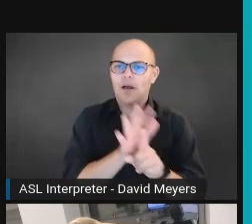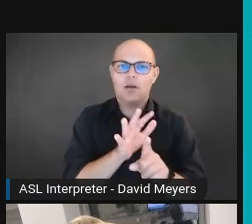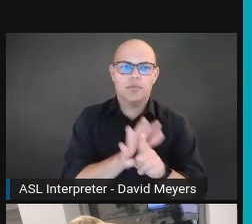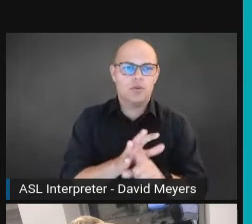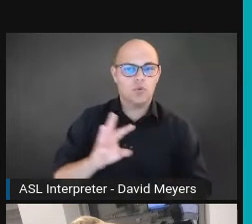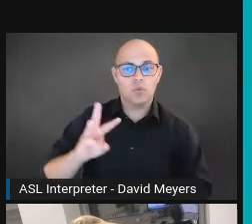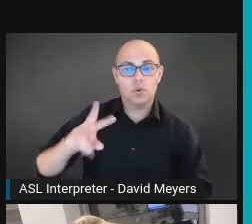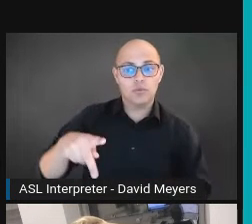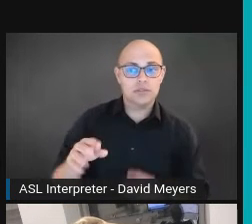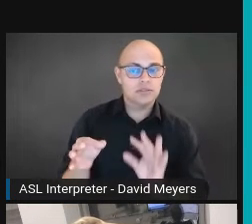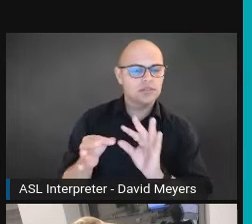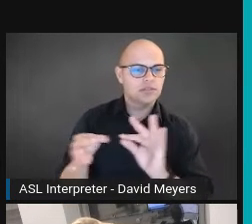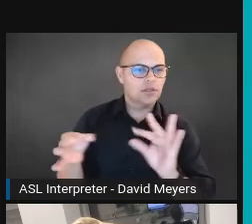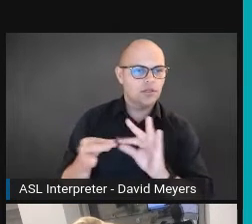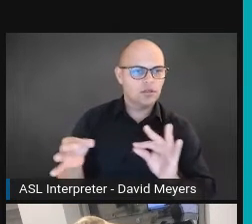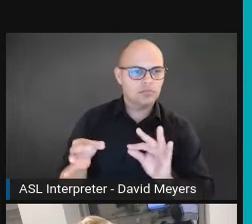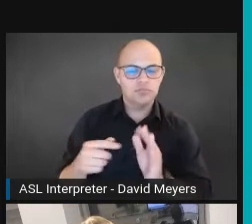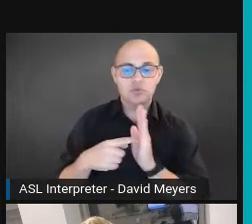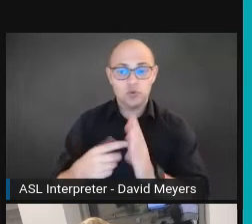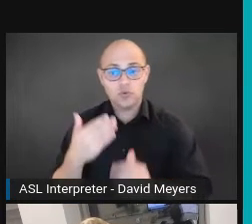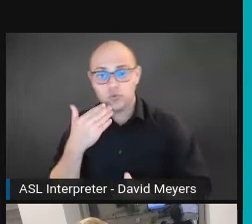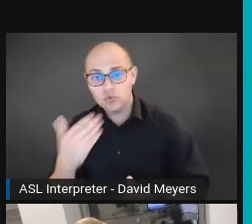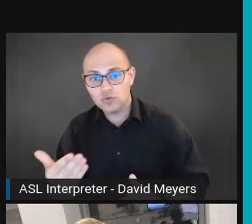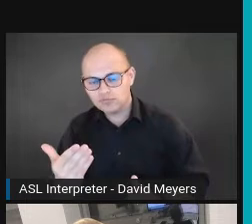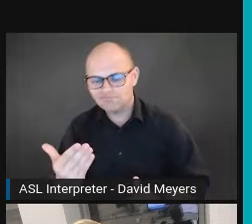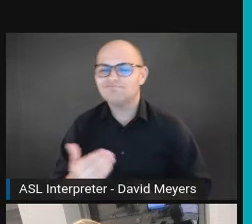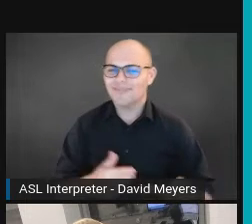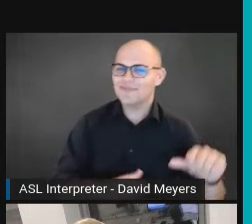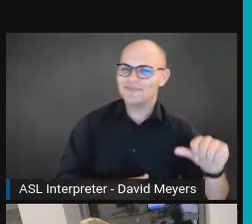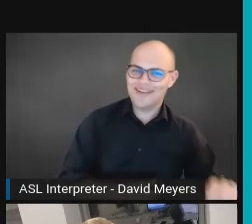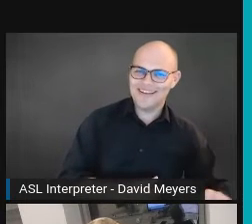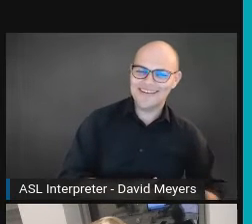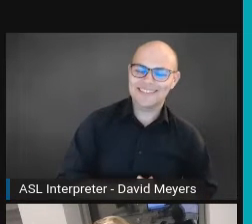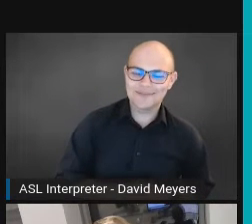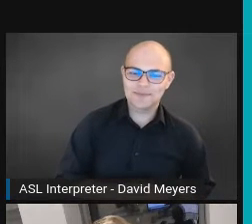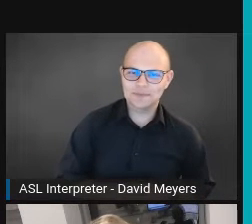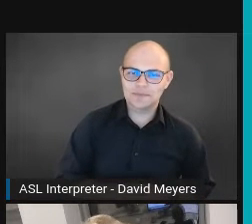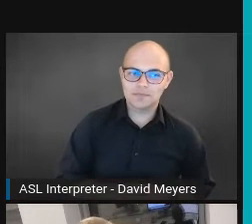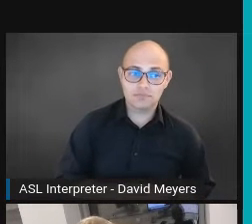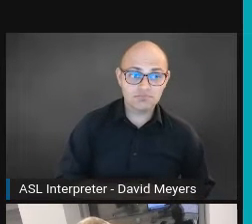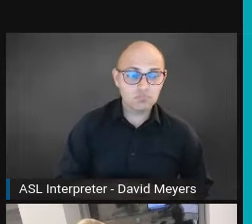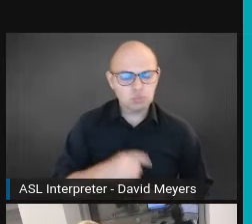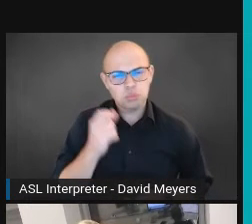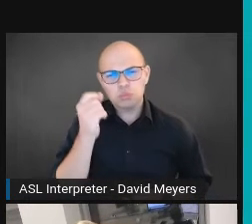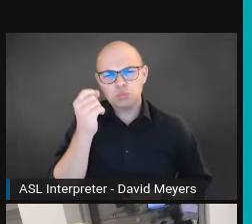to pinpoint good and a bad practices. It is understandable that people may not want to go